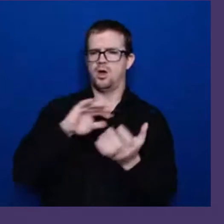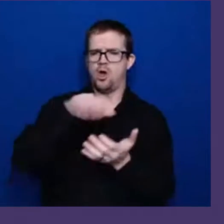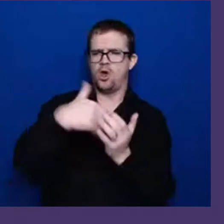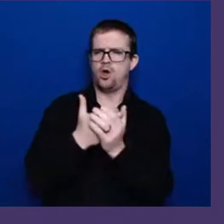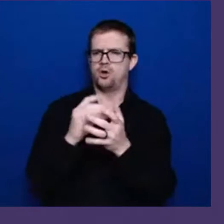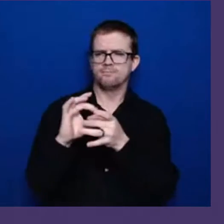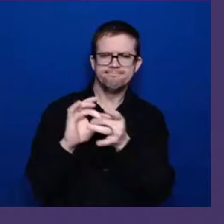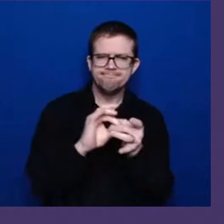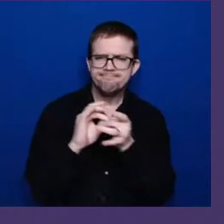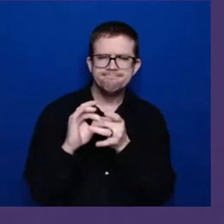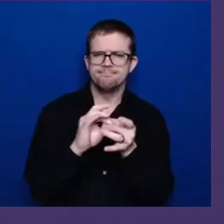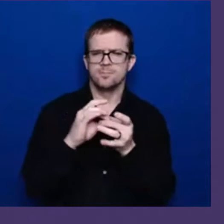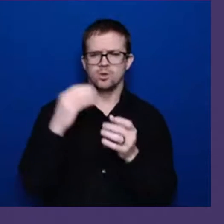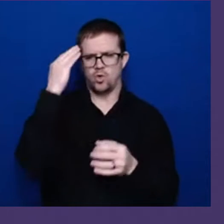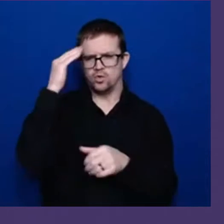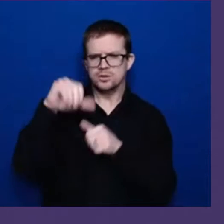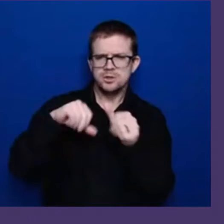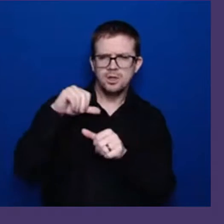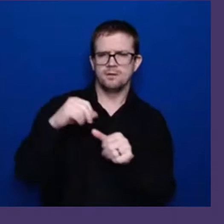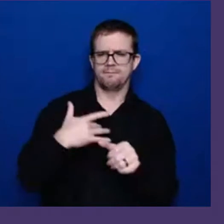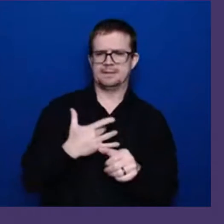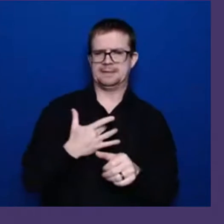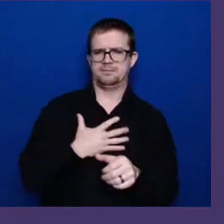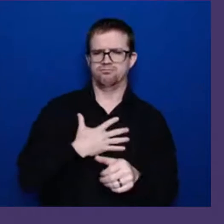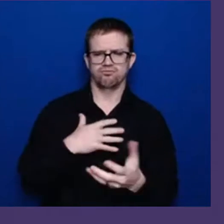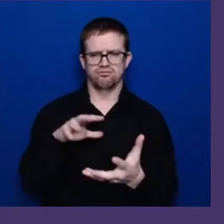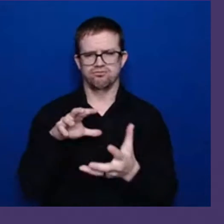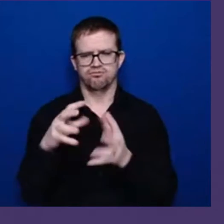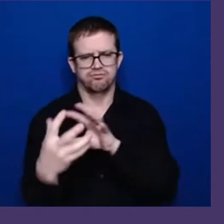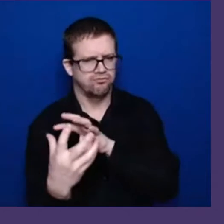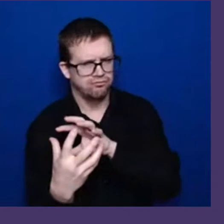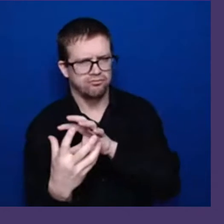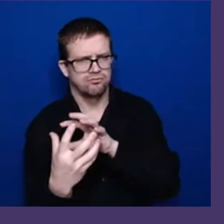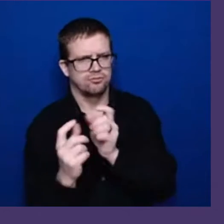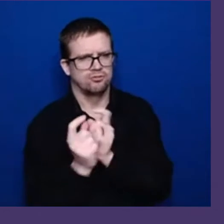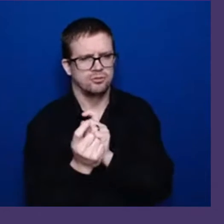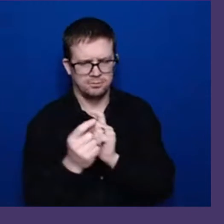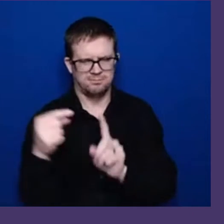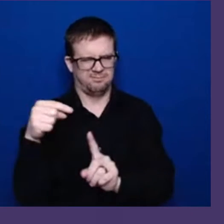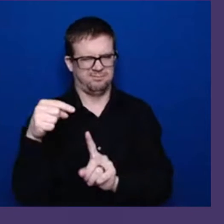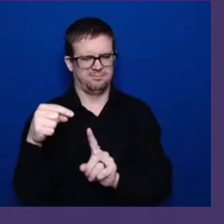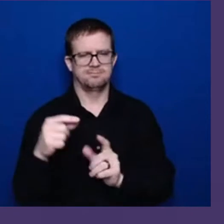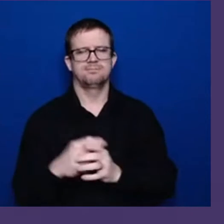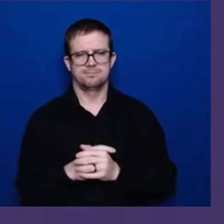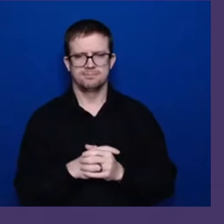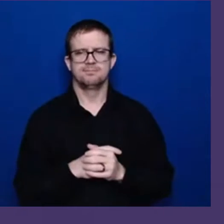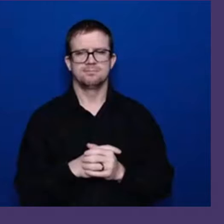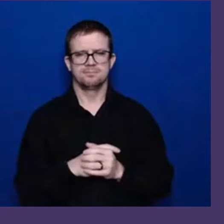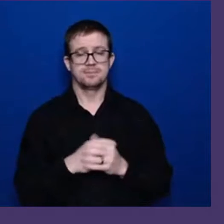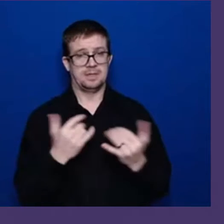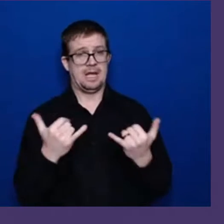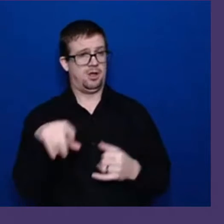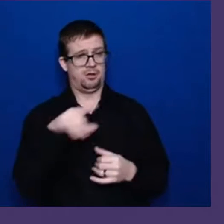Ebele Okoli: Well, that takes me to storytelling. Can you share a little bit about the role of storytelling